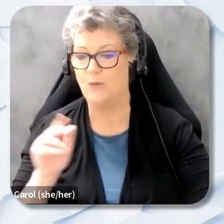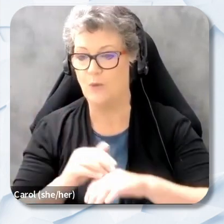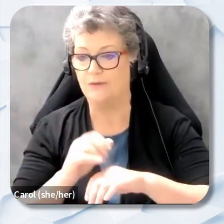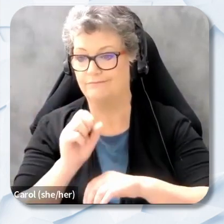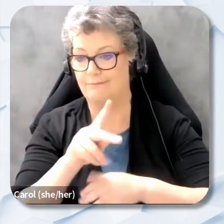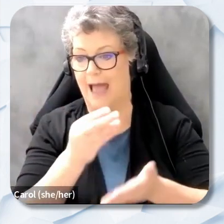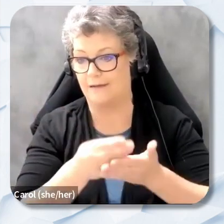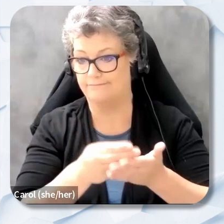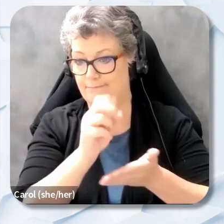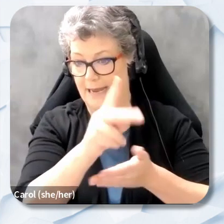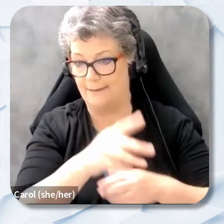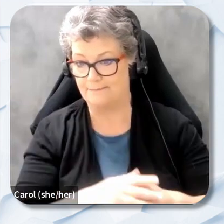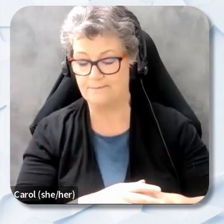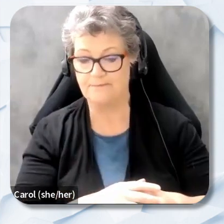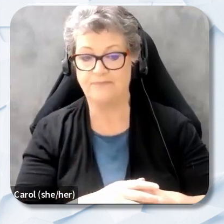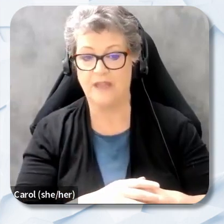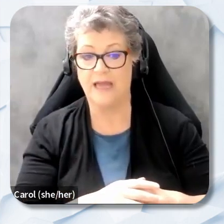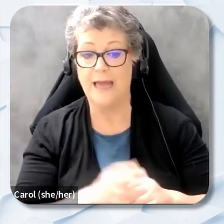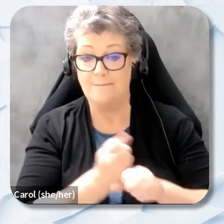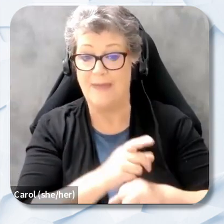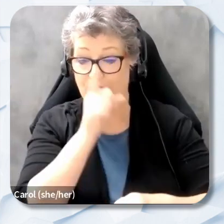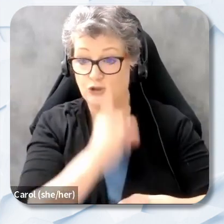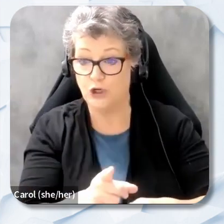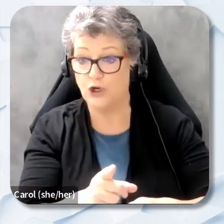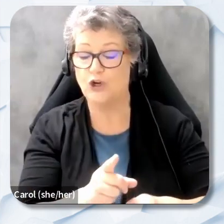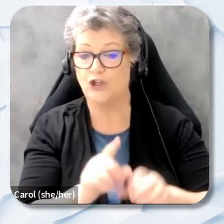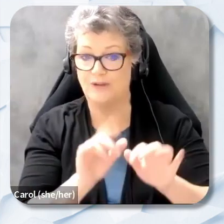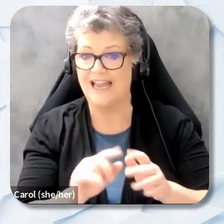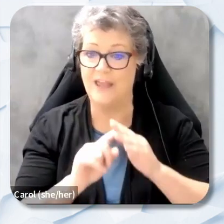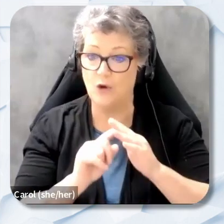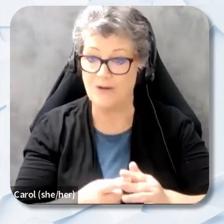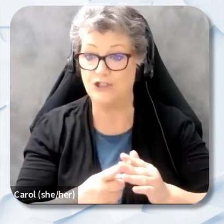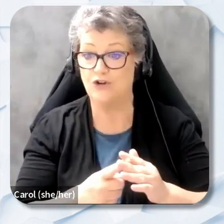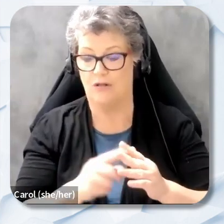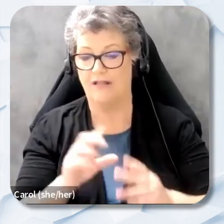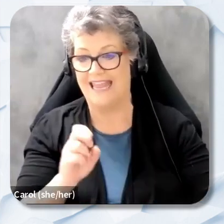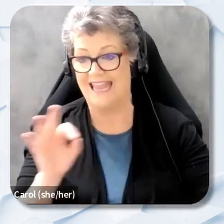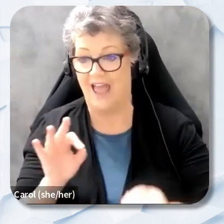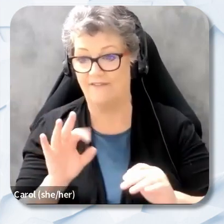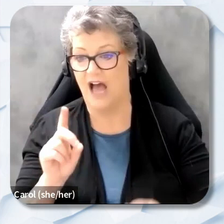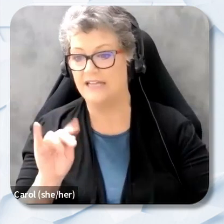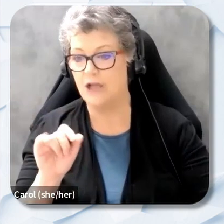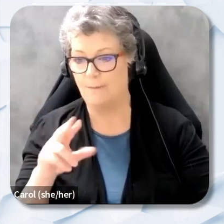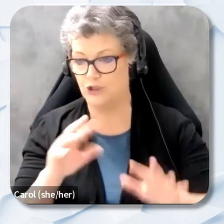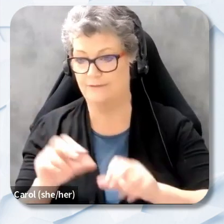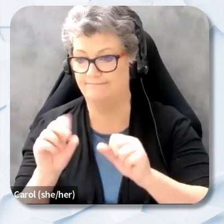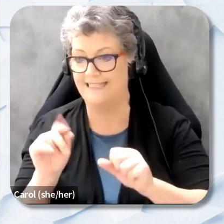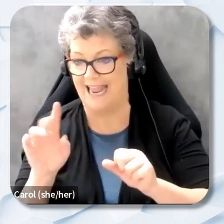Please be sure to enter the original EEF Adoption Date Original Date If you had to readopt your